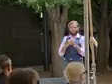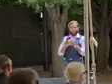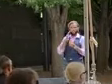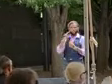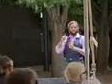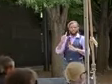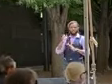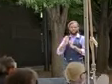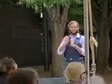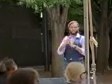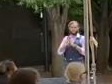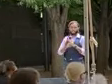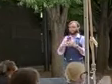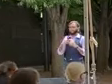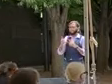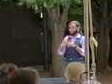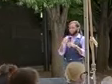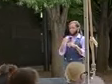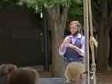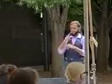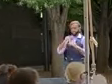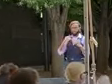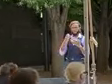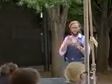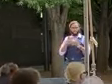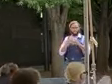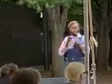and has been a fighter for economic development here as well.